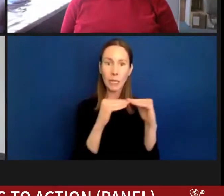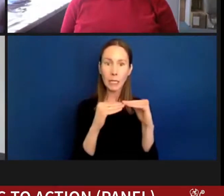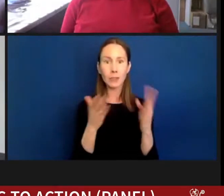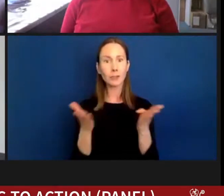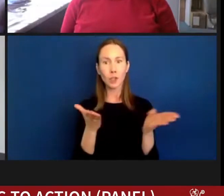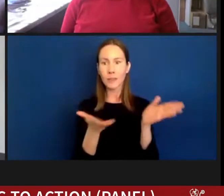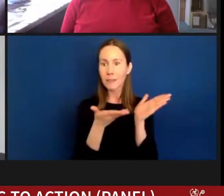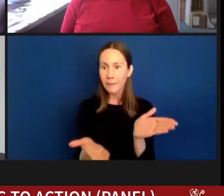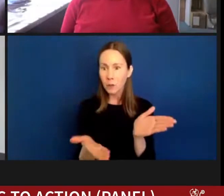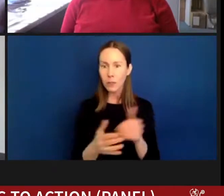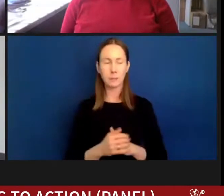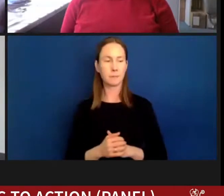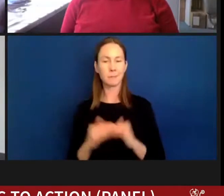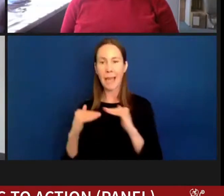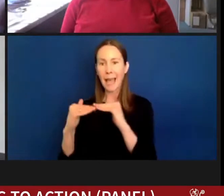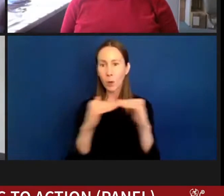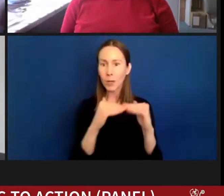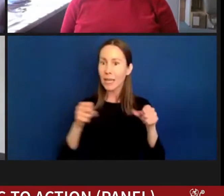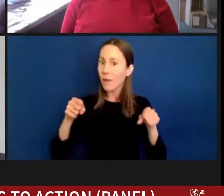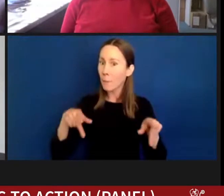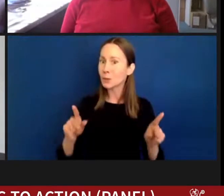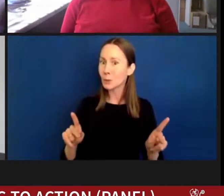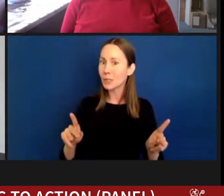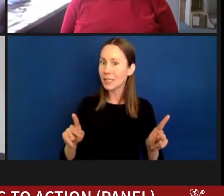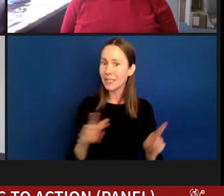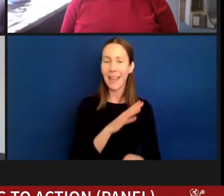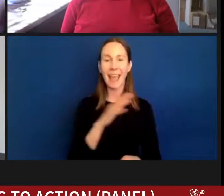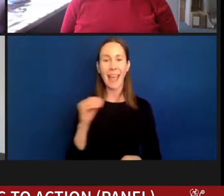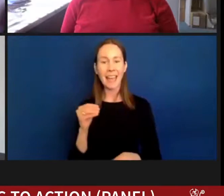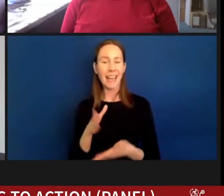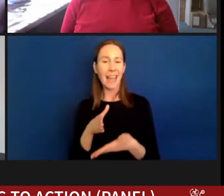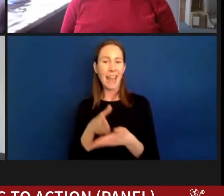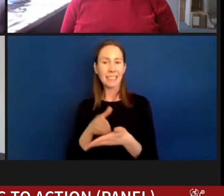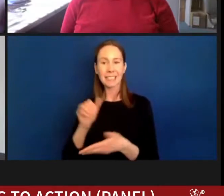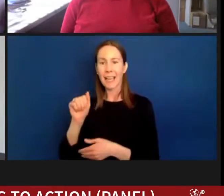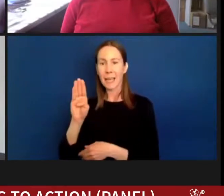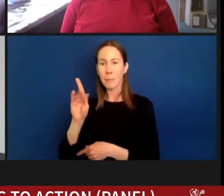Equity and opportunity and an anti-ableist framework for everything we do.